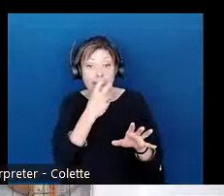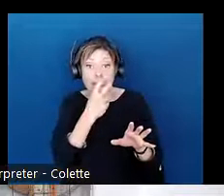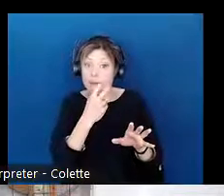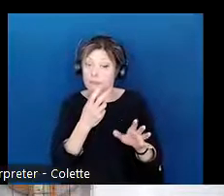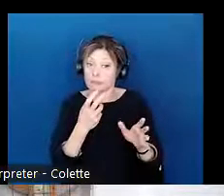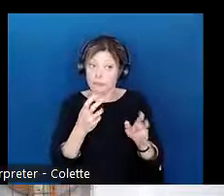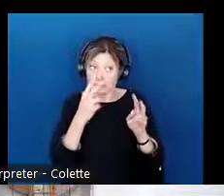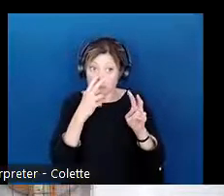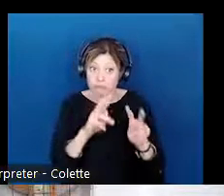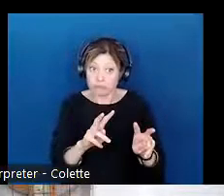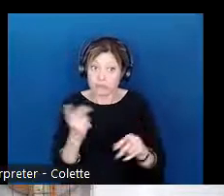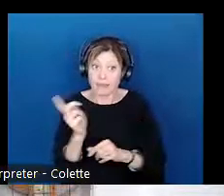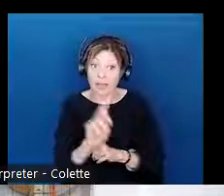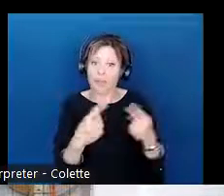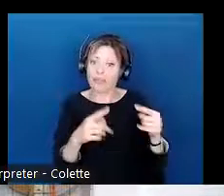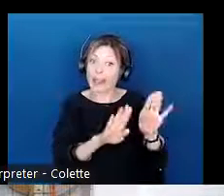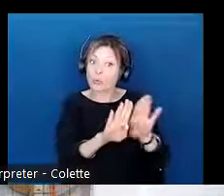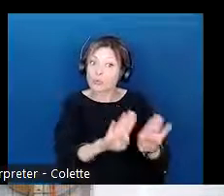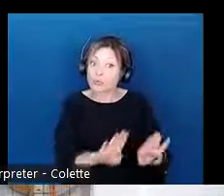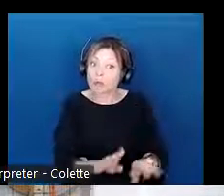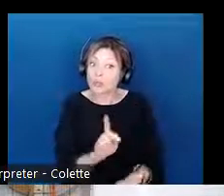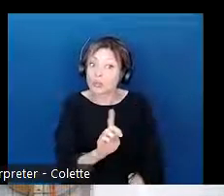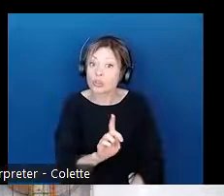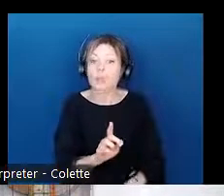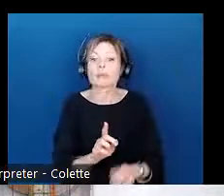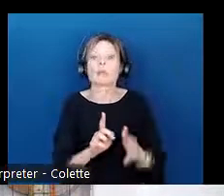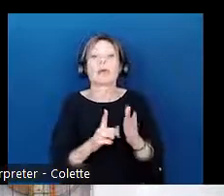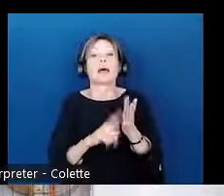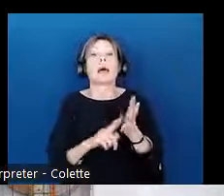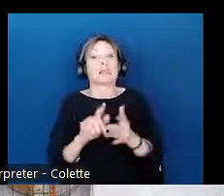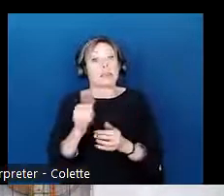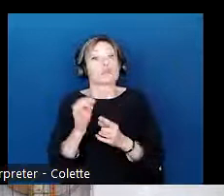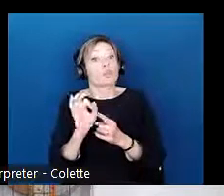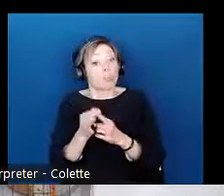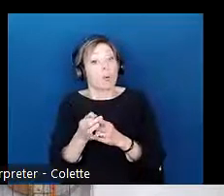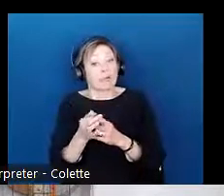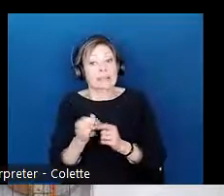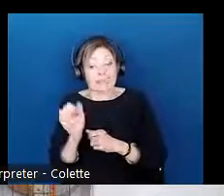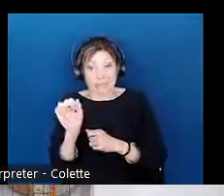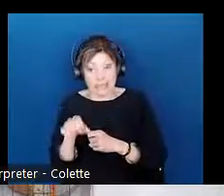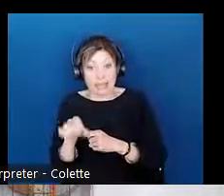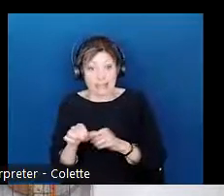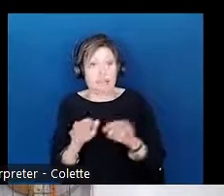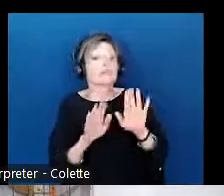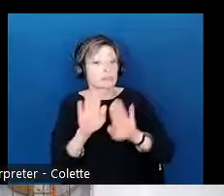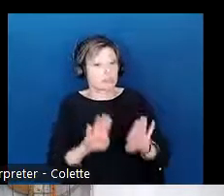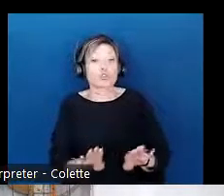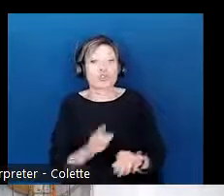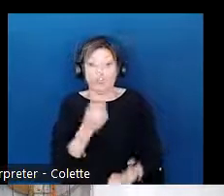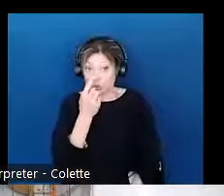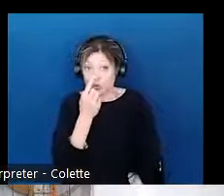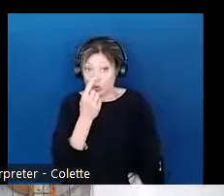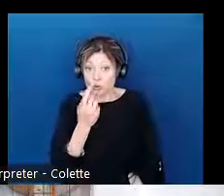yeah that's a really that's a really good point um yes you can you can touch um all of